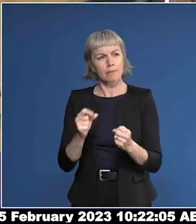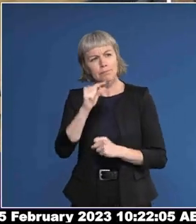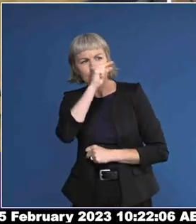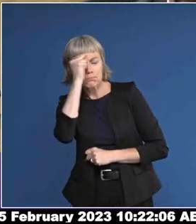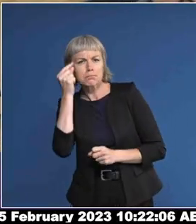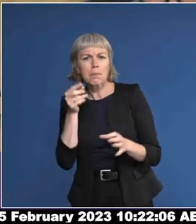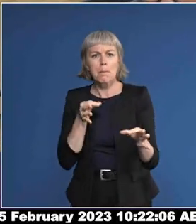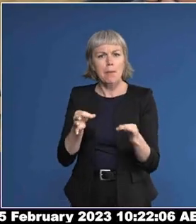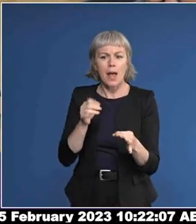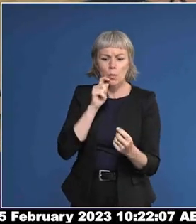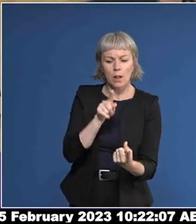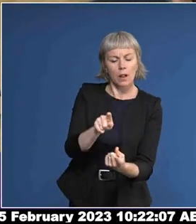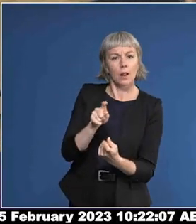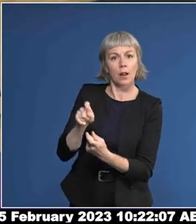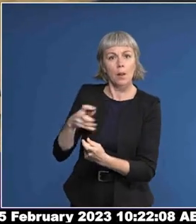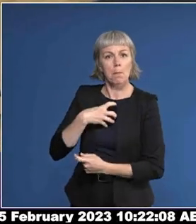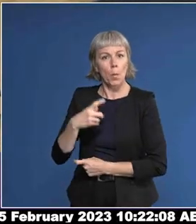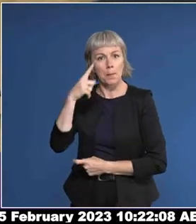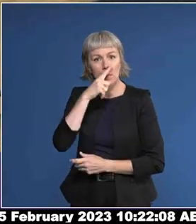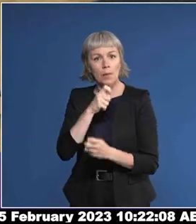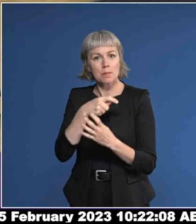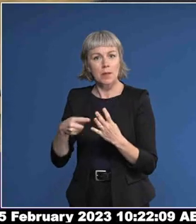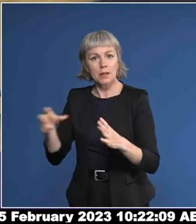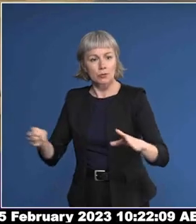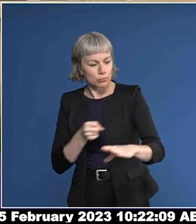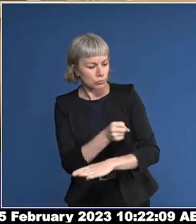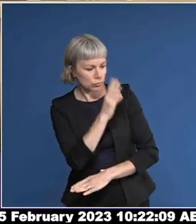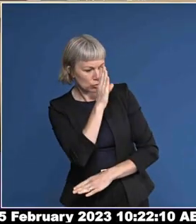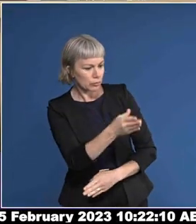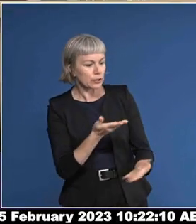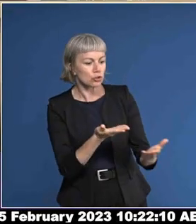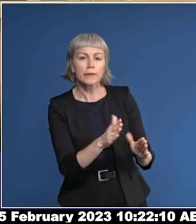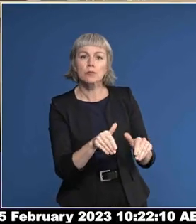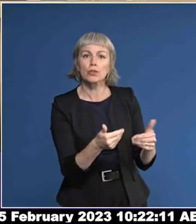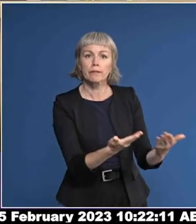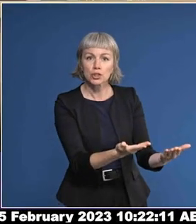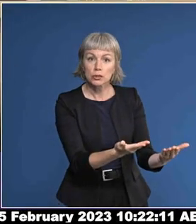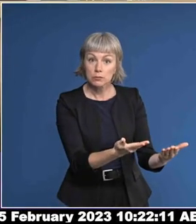disability into roles in direct support care -as in - providing services to people with disability? MR HYLAND: It's not a policy.